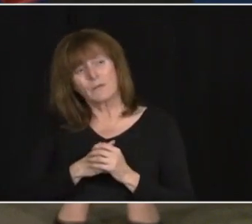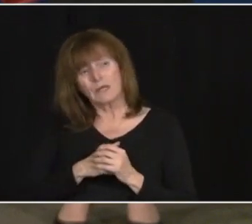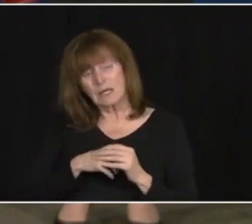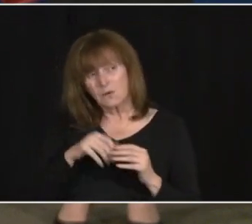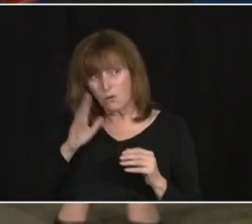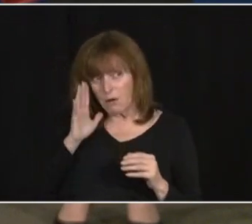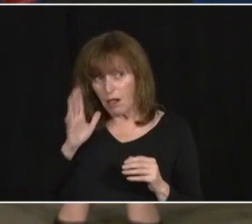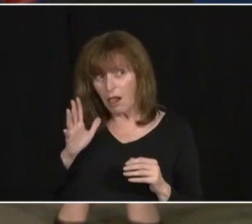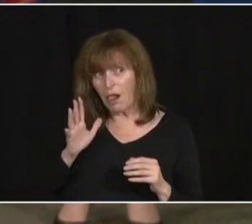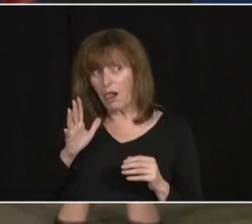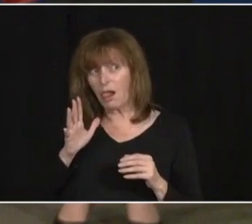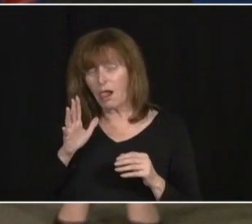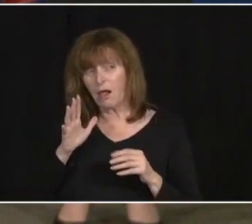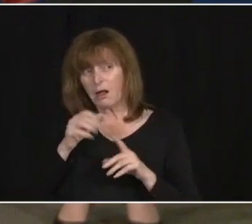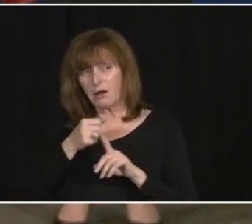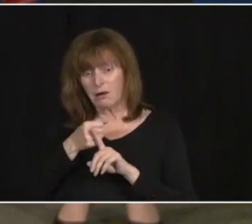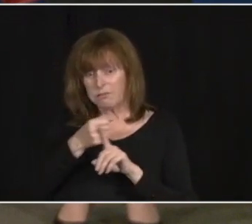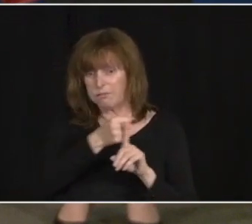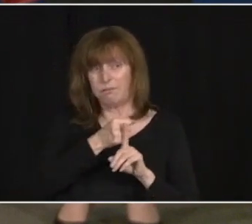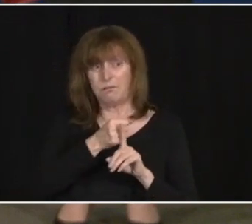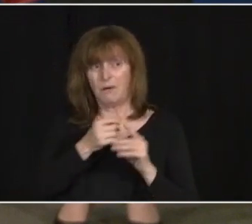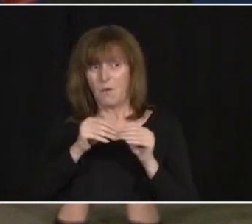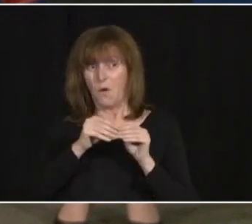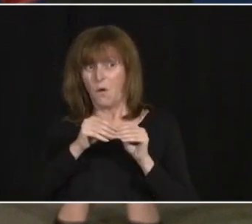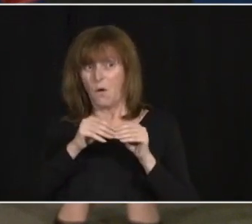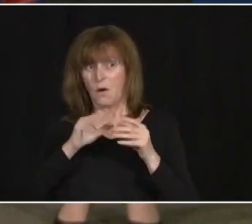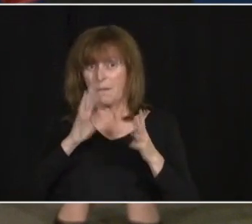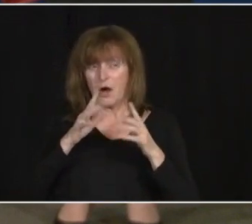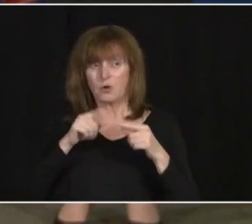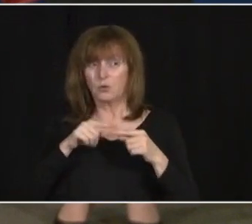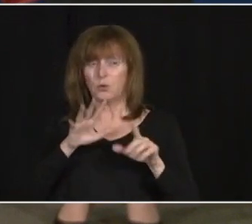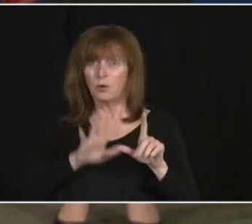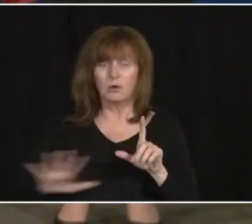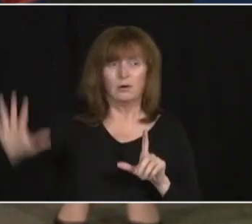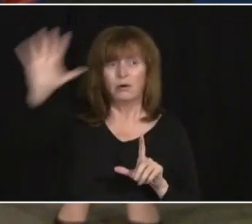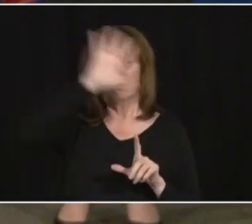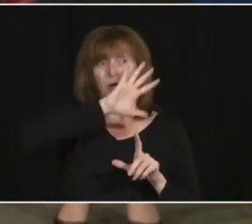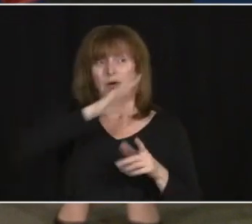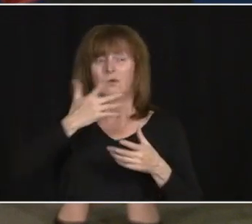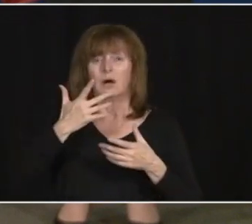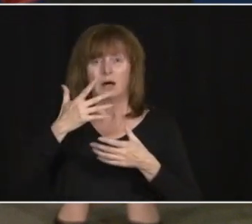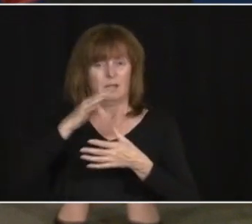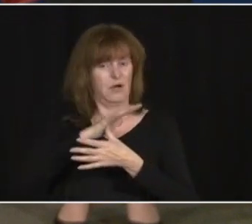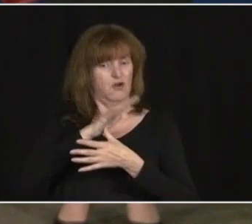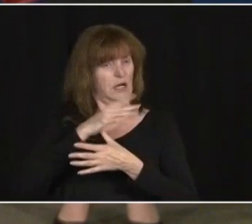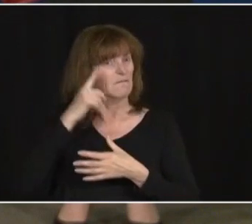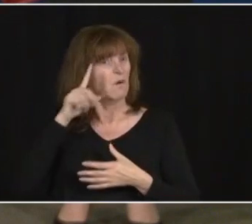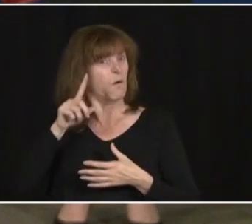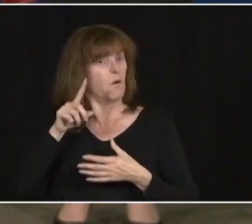I wouldn't Sane region, per se is a priority. We have to look at the modelling. Before I answer that I